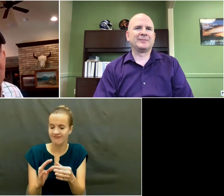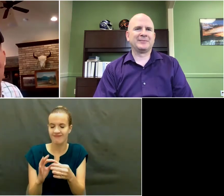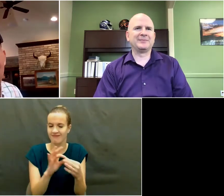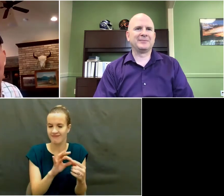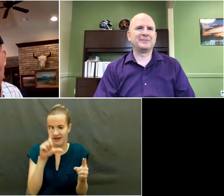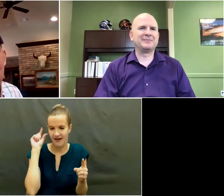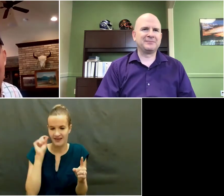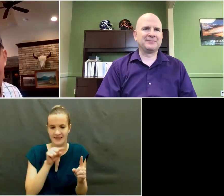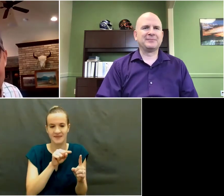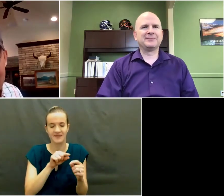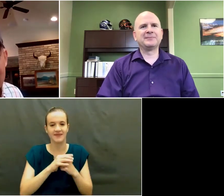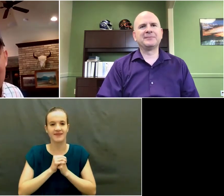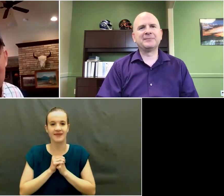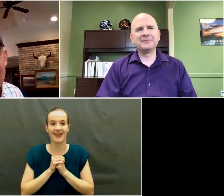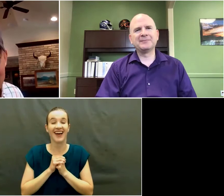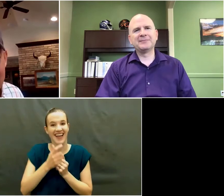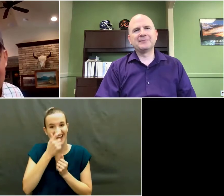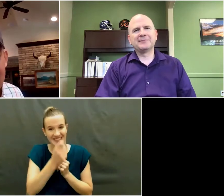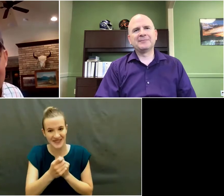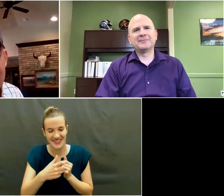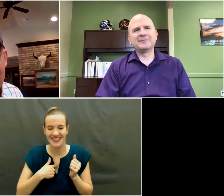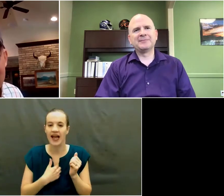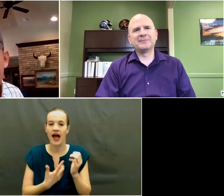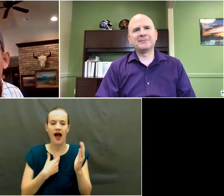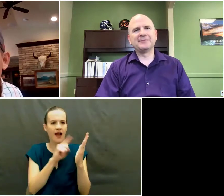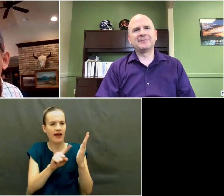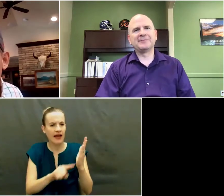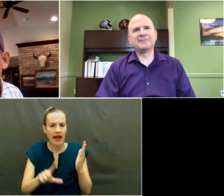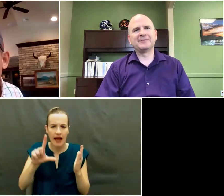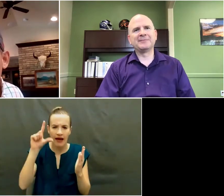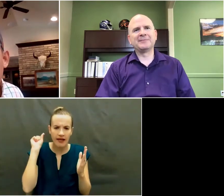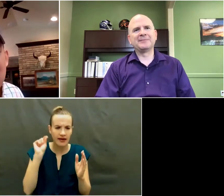looking up how to pronounce Gallaudet because it's, it's it's a, it could be tricky to